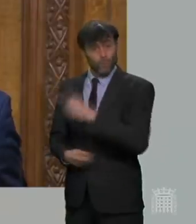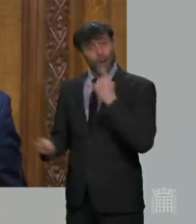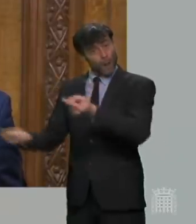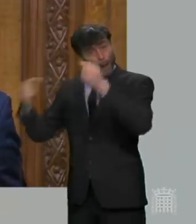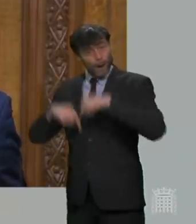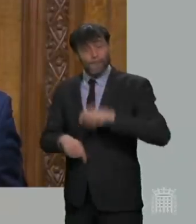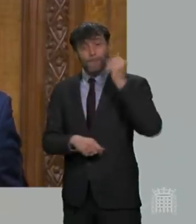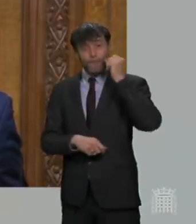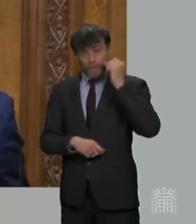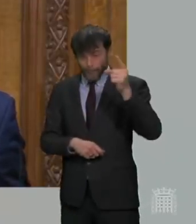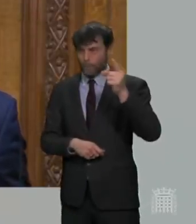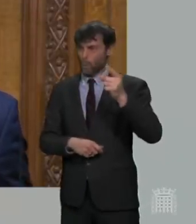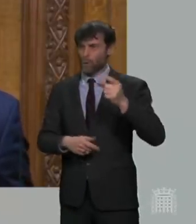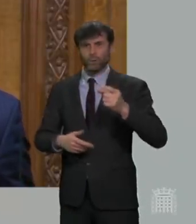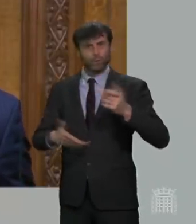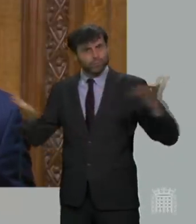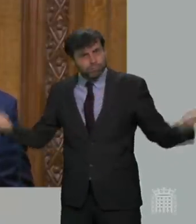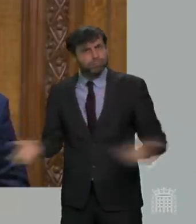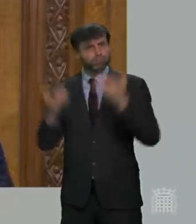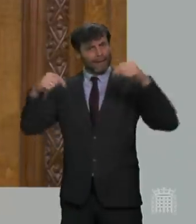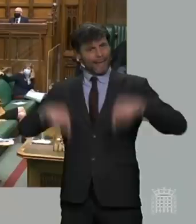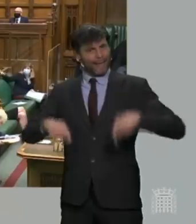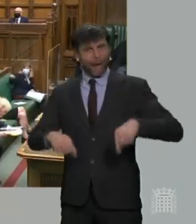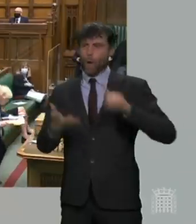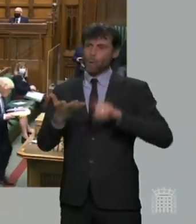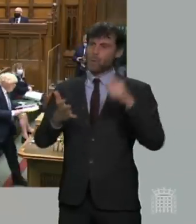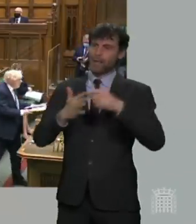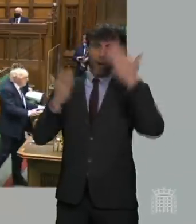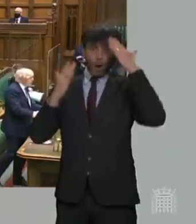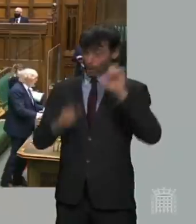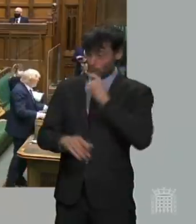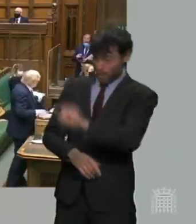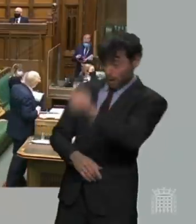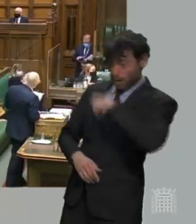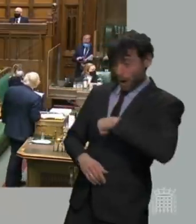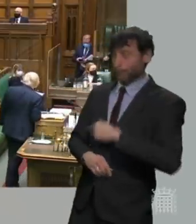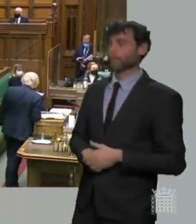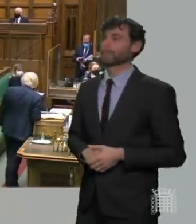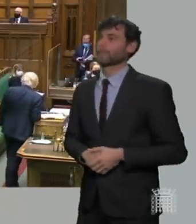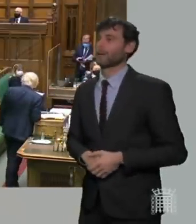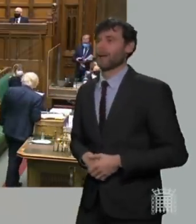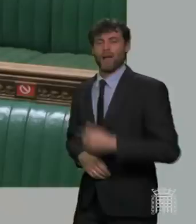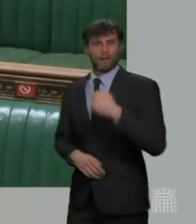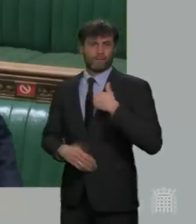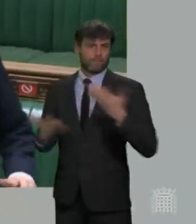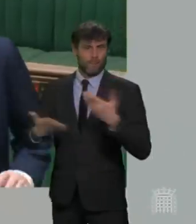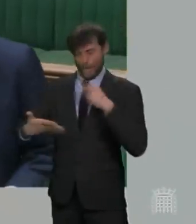to showcase everything that we have to offer? >> The Prime Minister I will look very carefully at my diary to see whether I can actually get up to Blackpool.